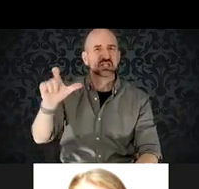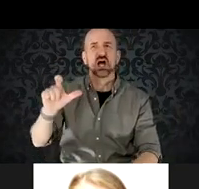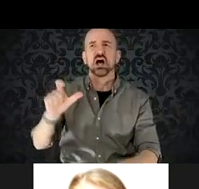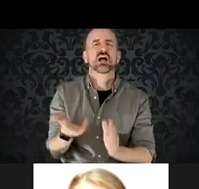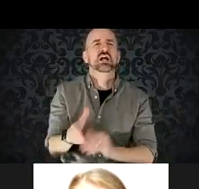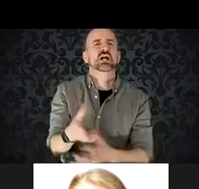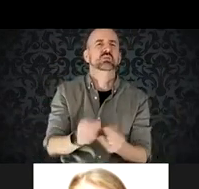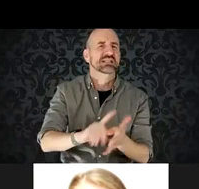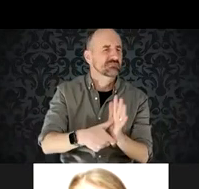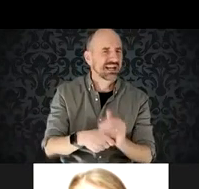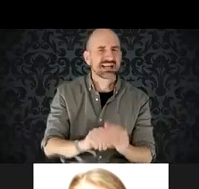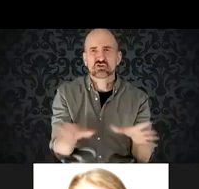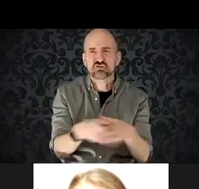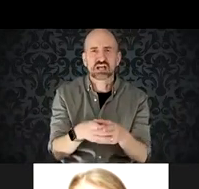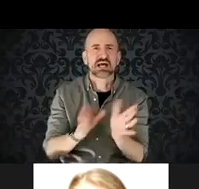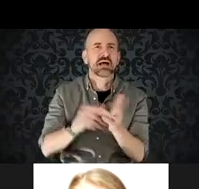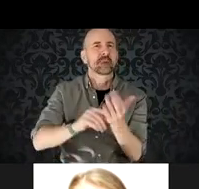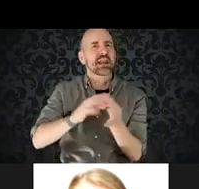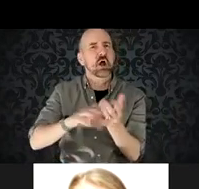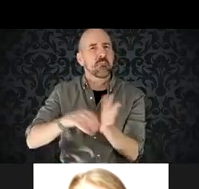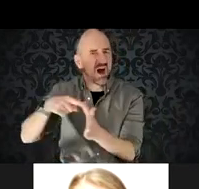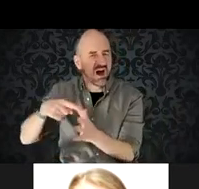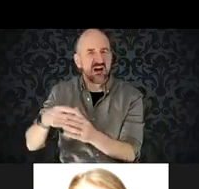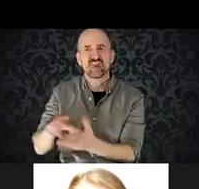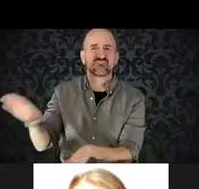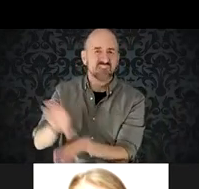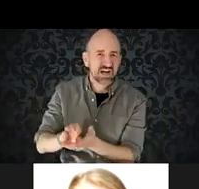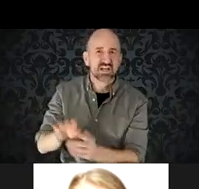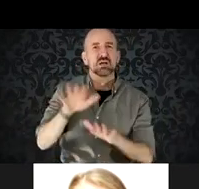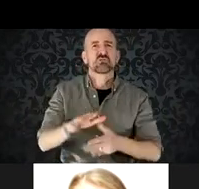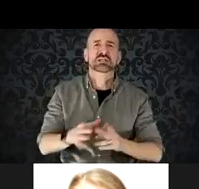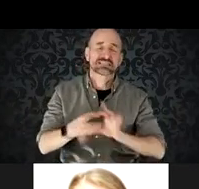, but I just wanted to add a couple of bits to that. I